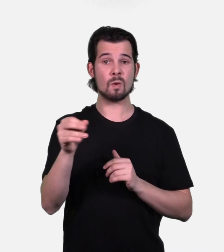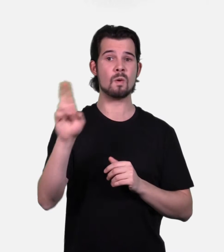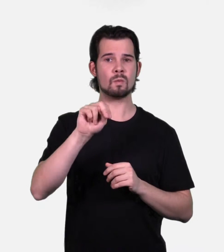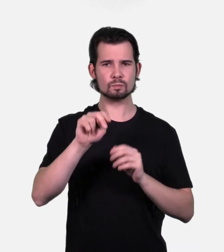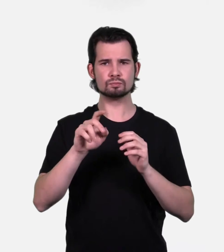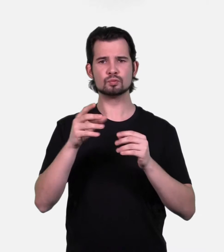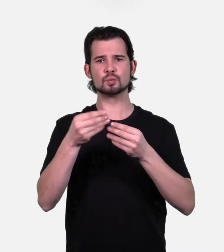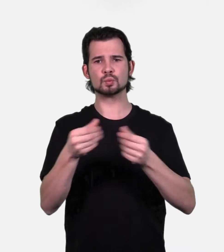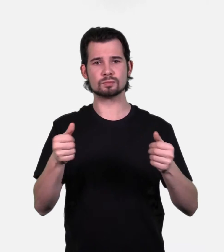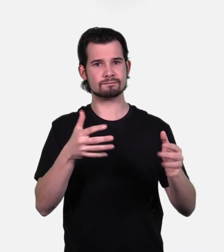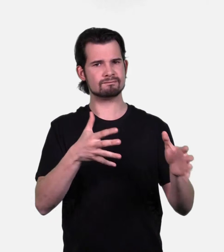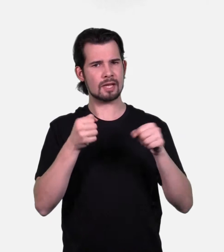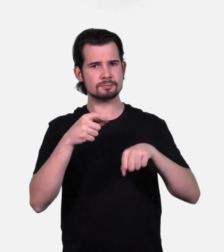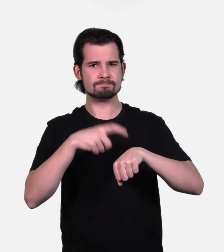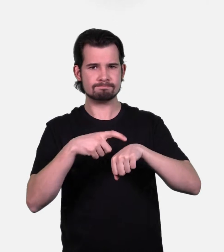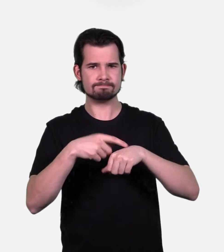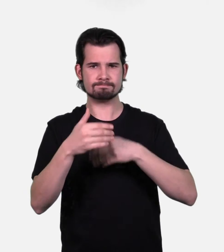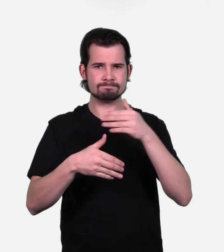in a timely and cost-effective manner.